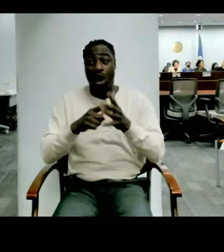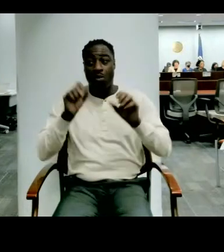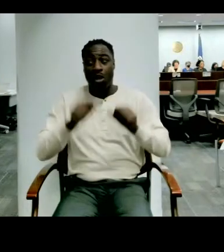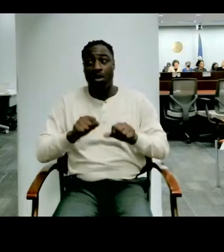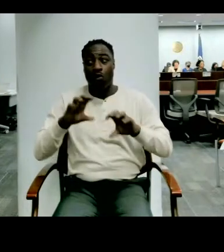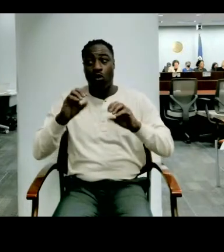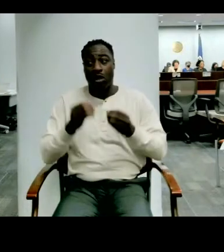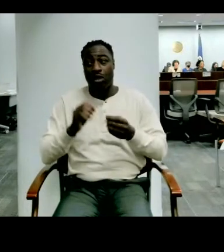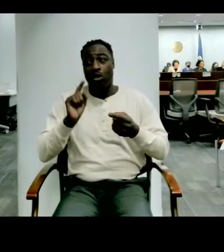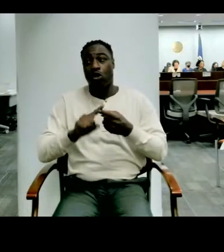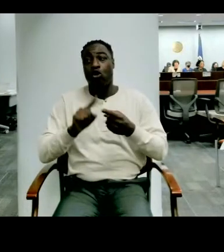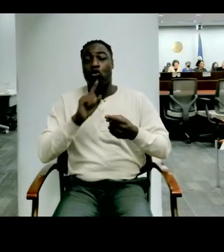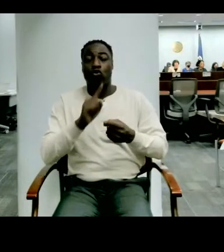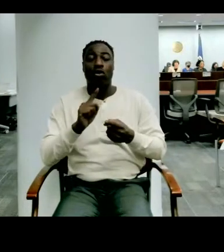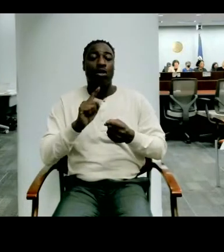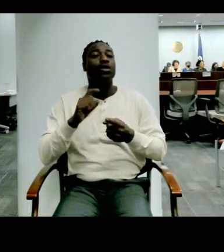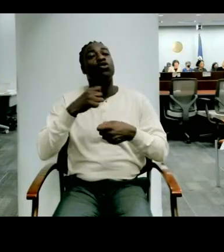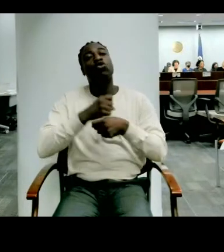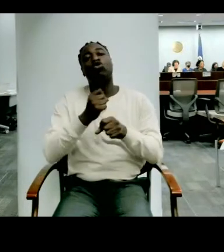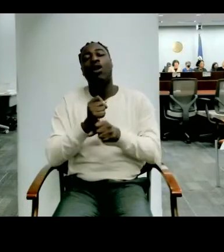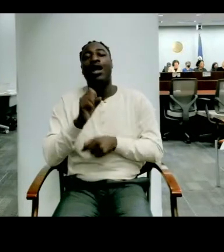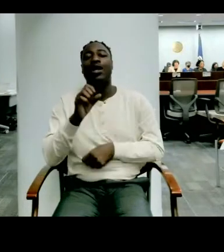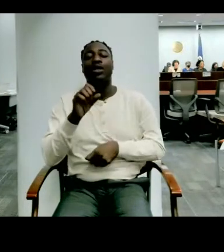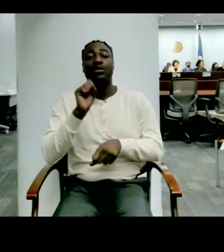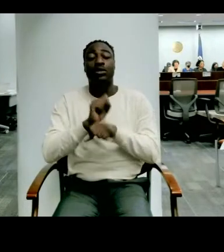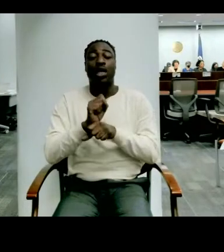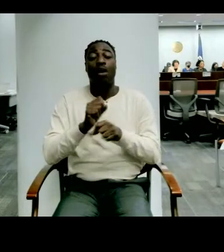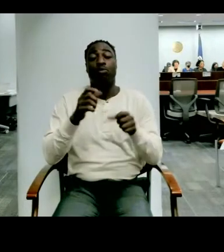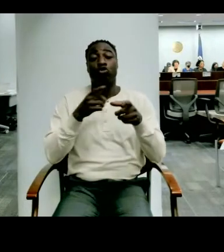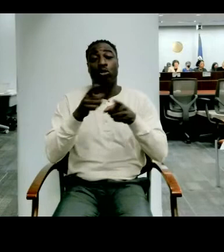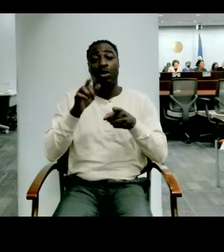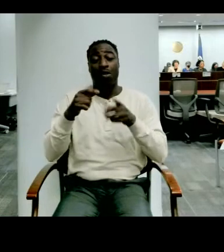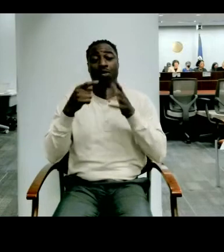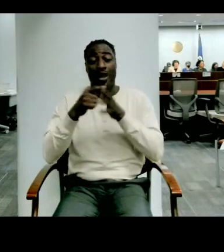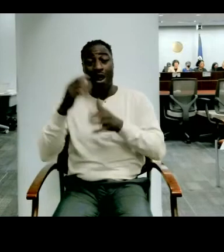organization to craft a job description that reflects the knowledge, skills and